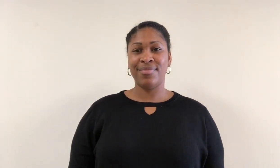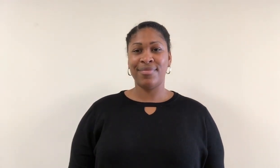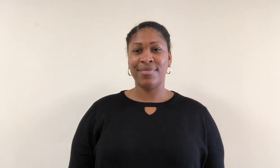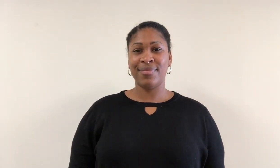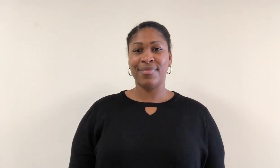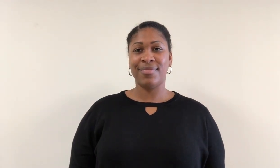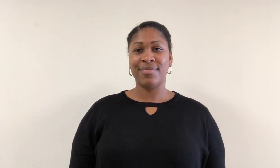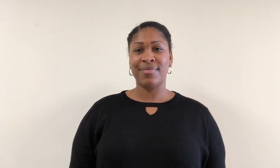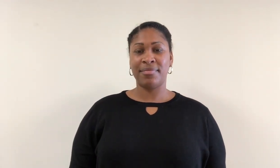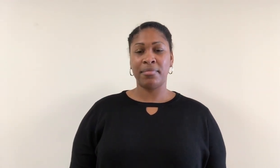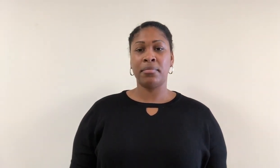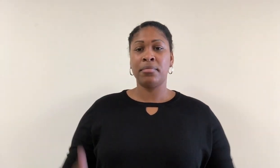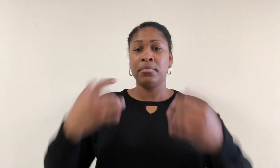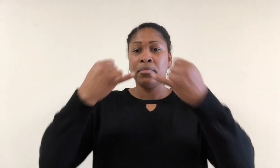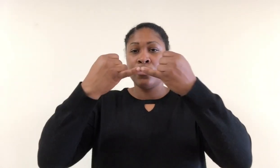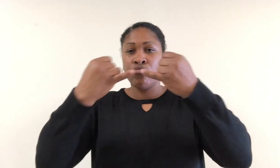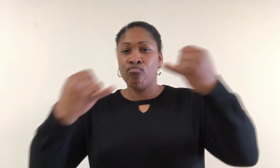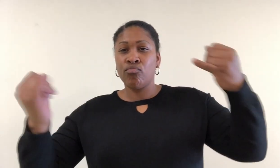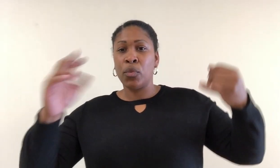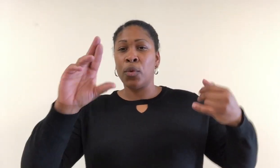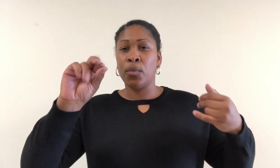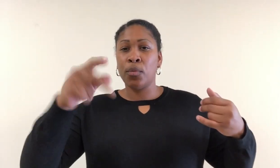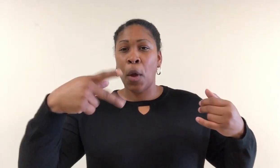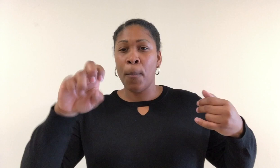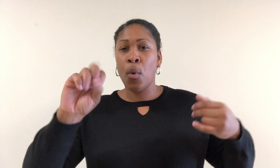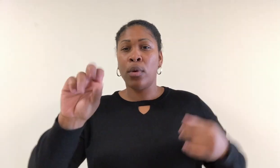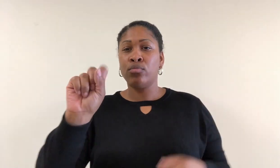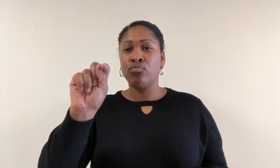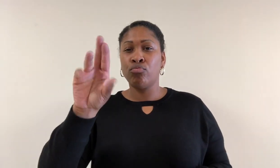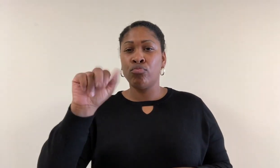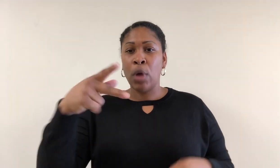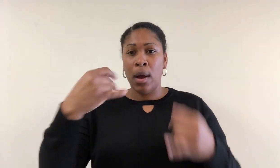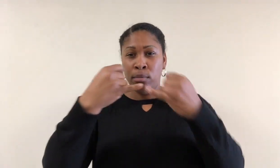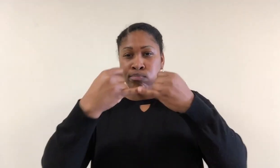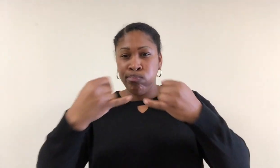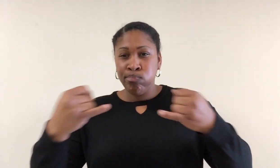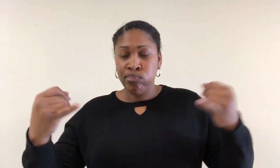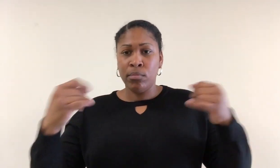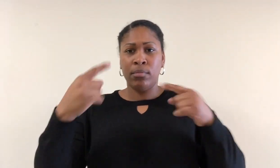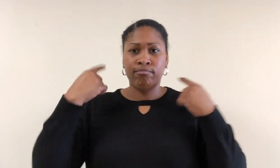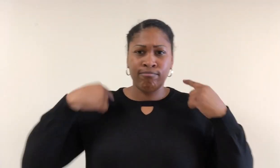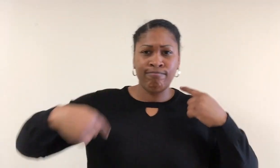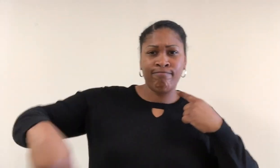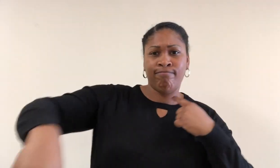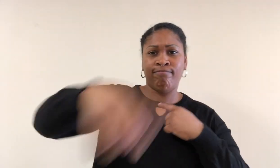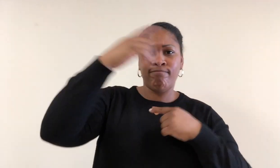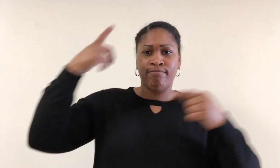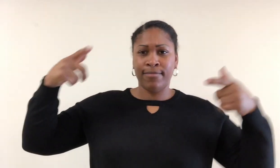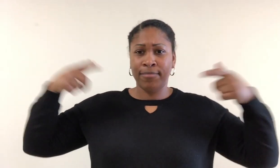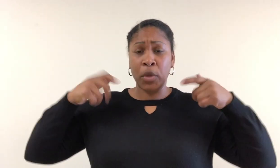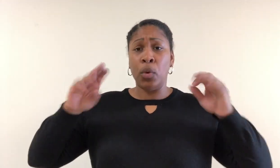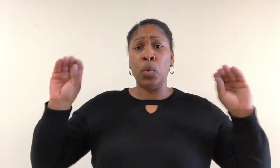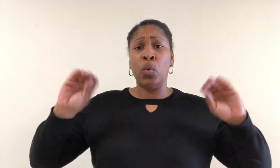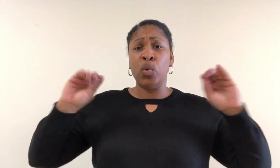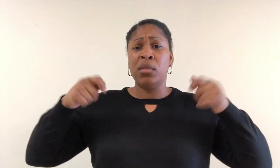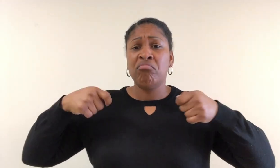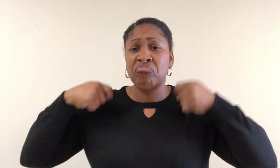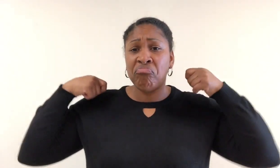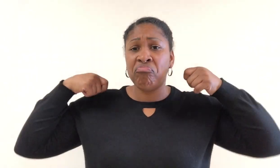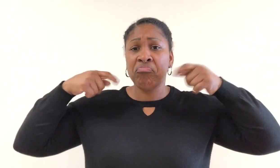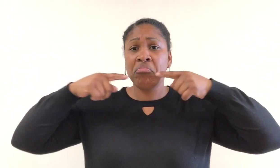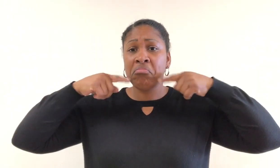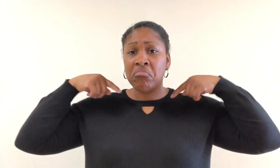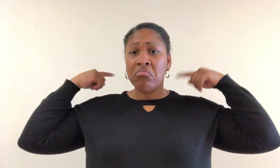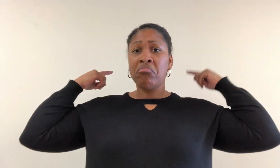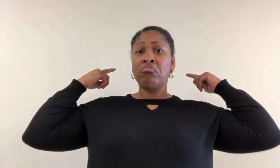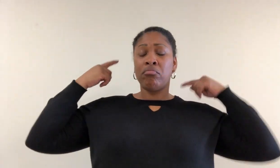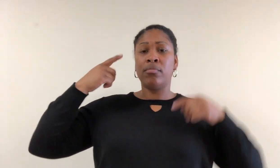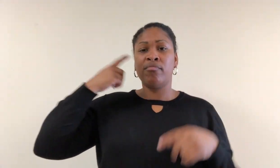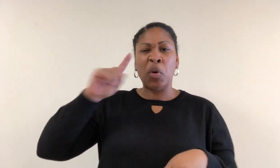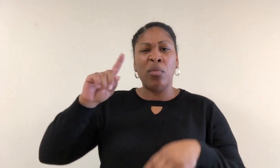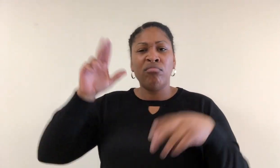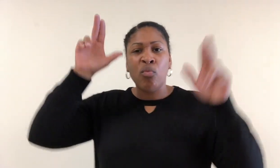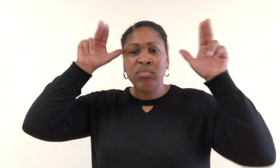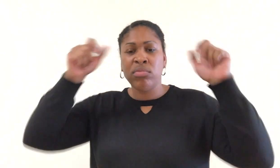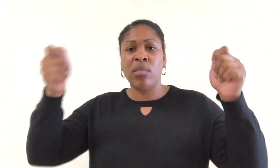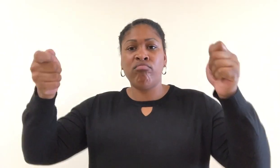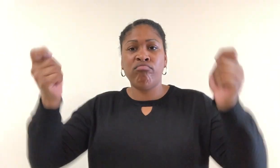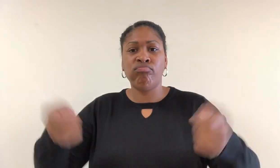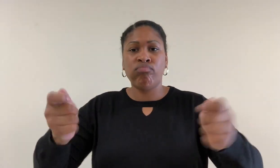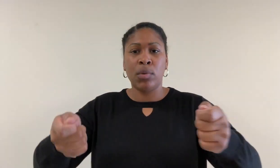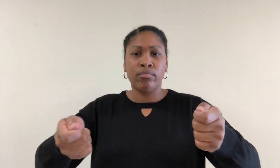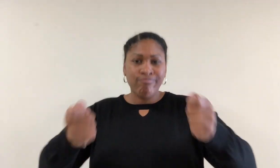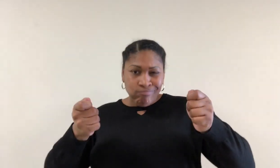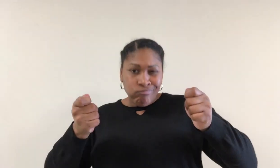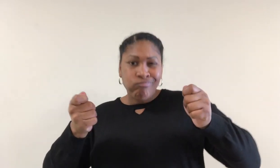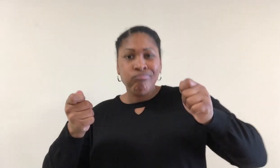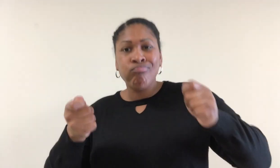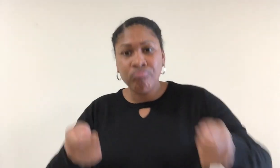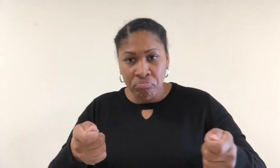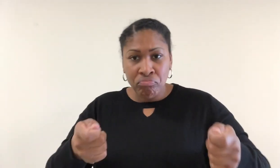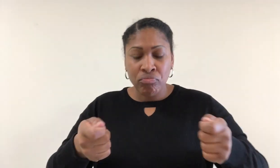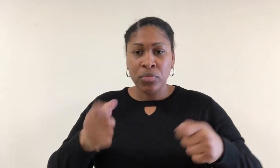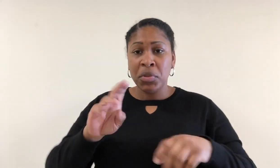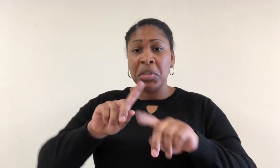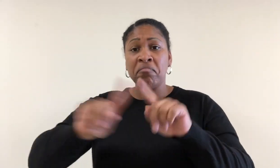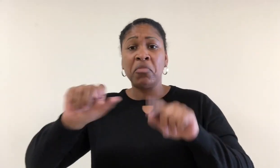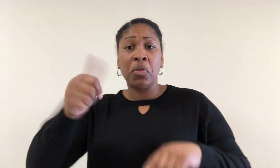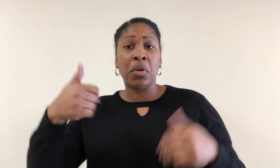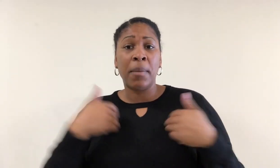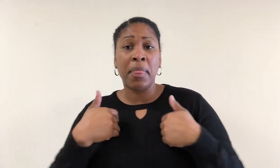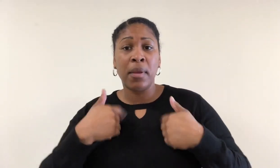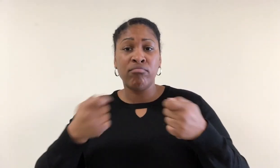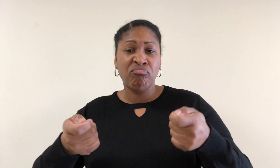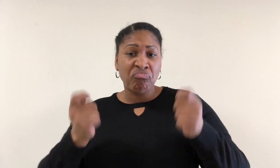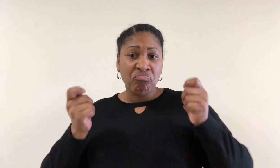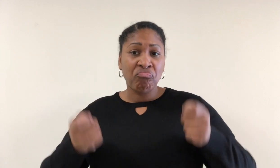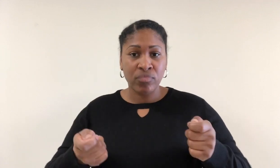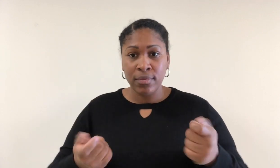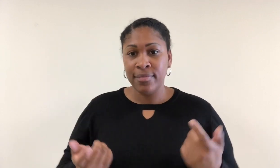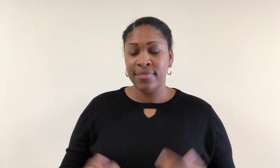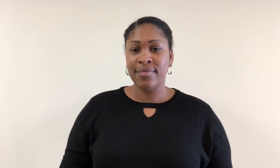A rope or strap with or without a part that encircles the head that is used to lead or tie up a horse or other animal.